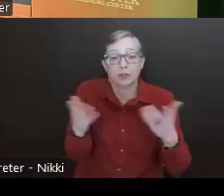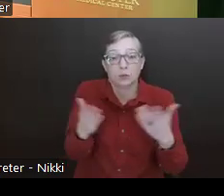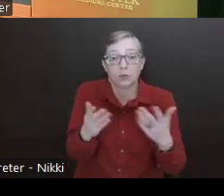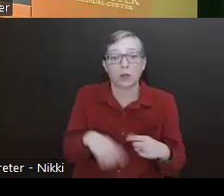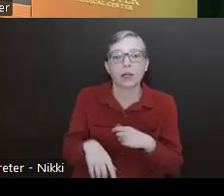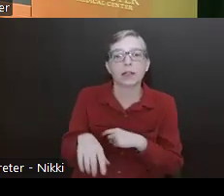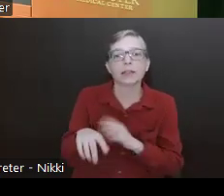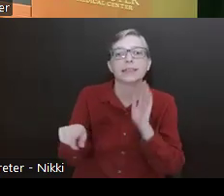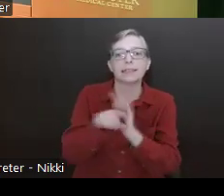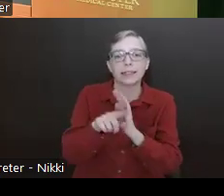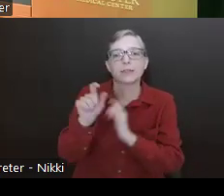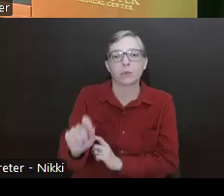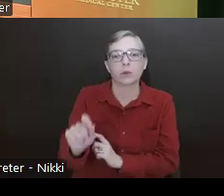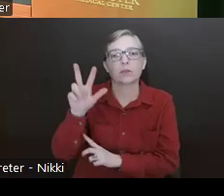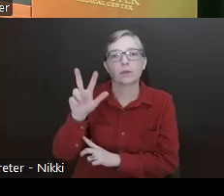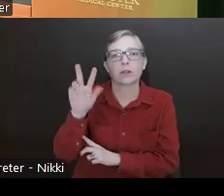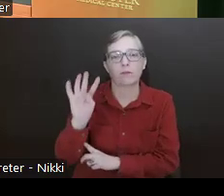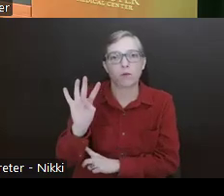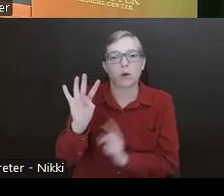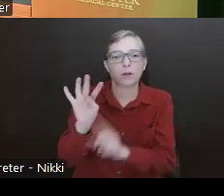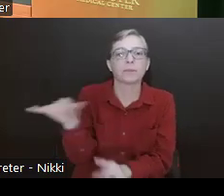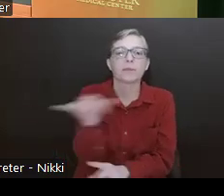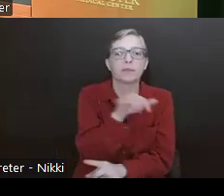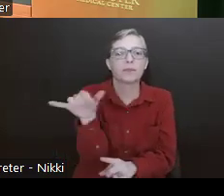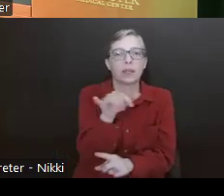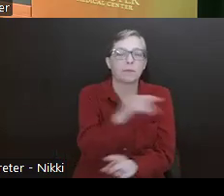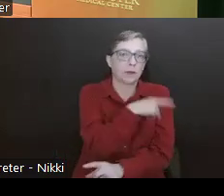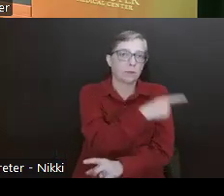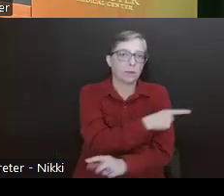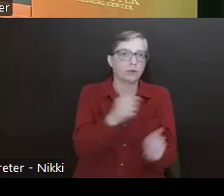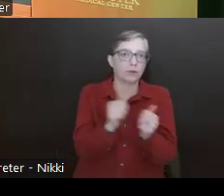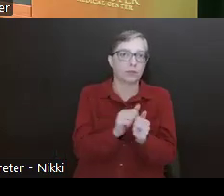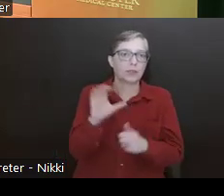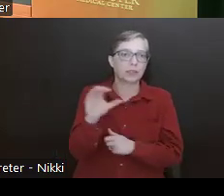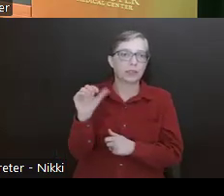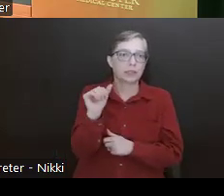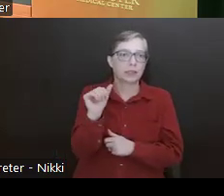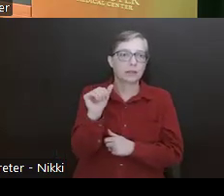the same as what we saw with with patients with um coronary artery disease so depre so CBT seems